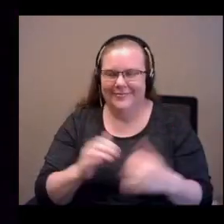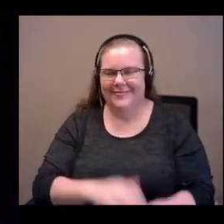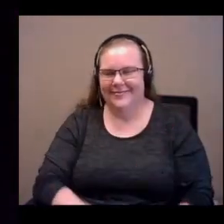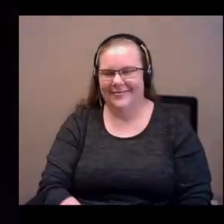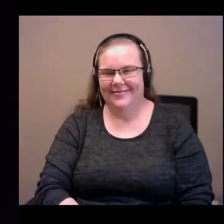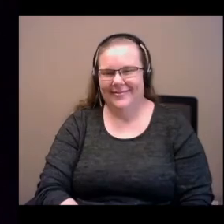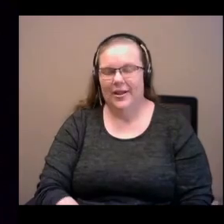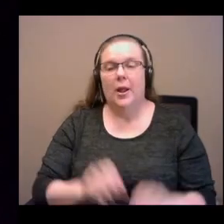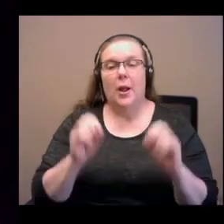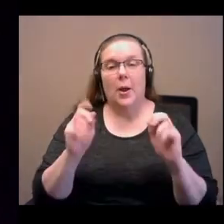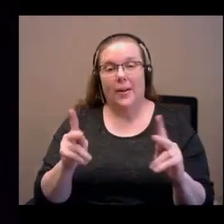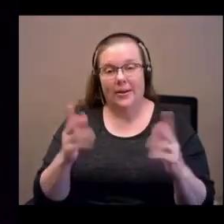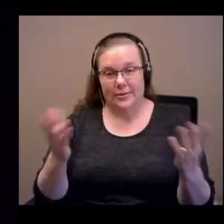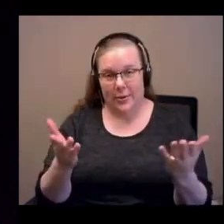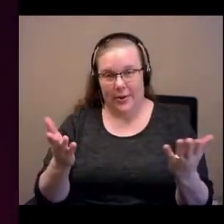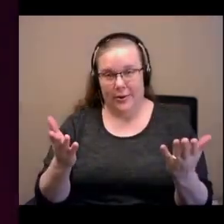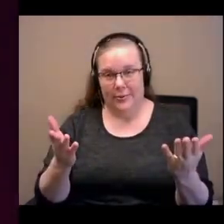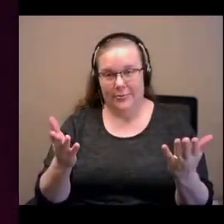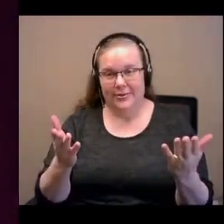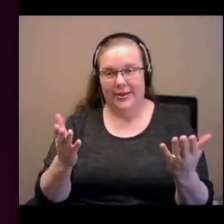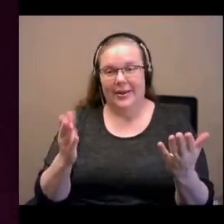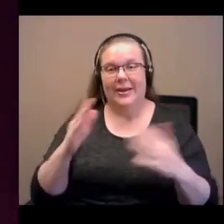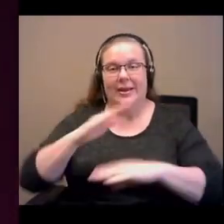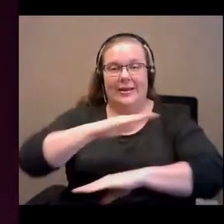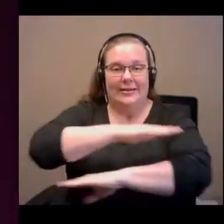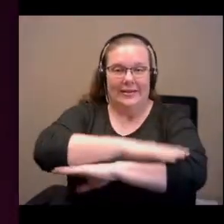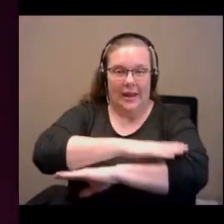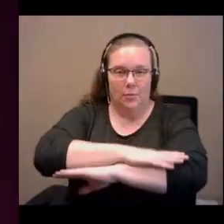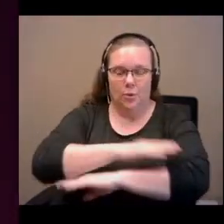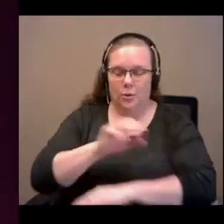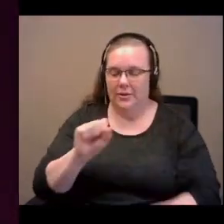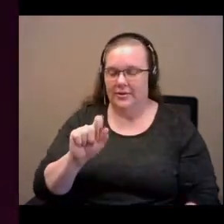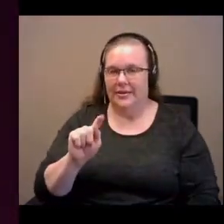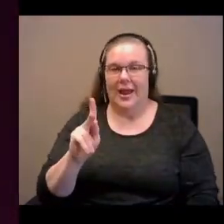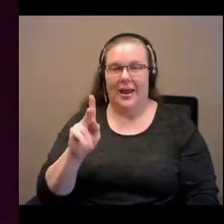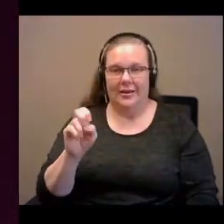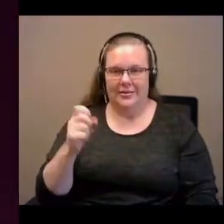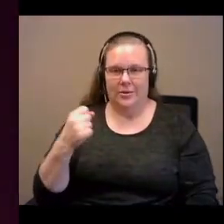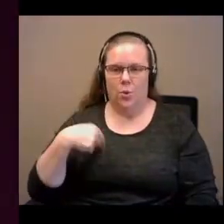Okay, so here’s table stakes. This is how we do here at the network. We talk to each other. We